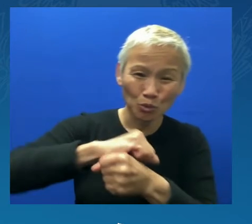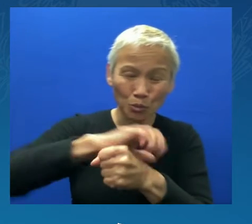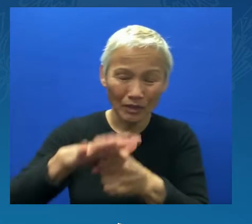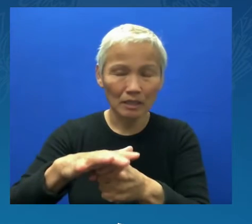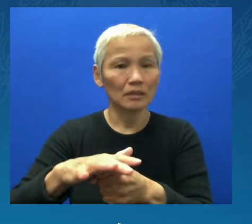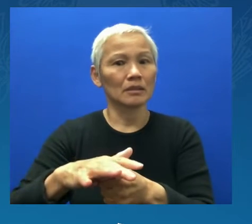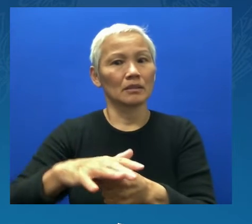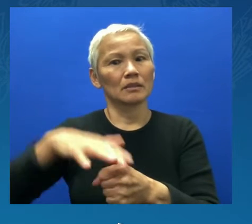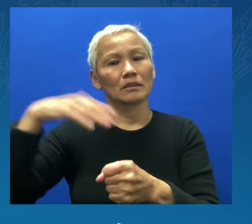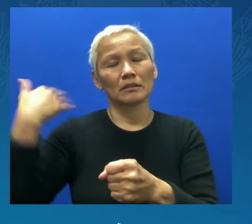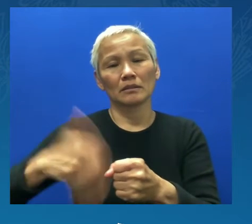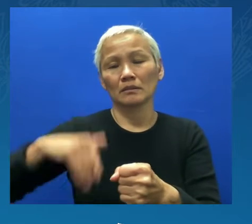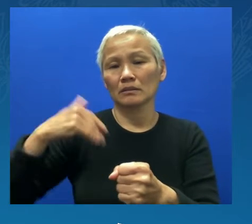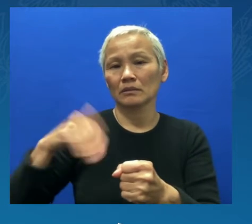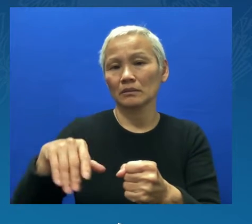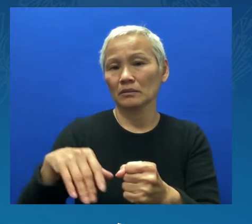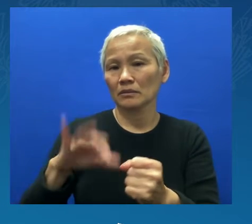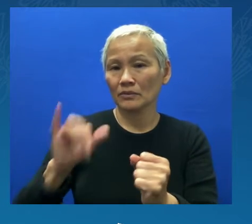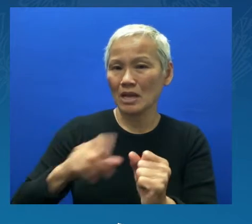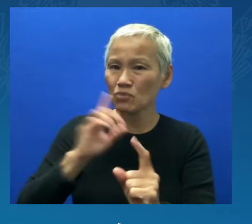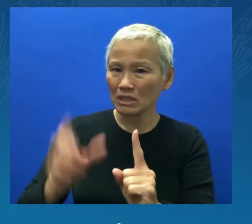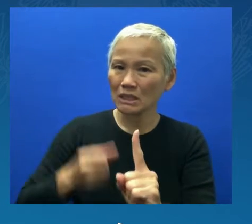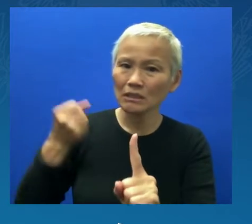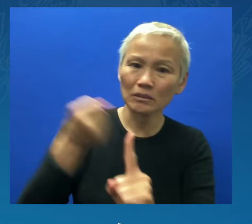I think there's a very particular kind of person